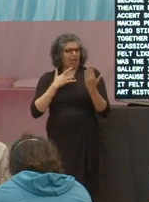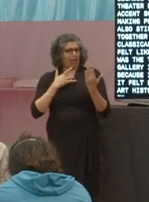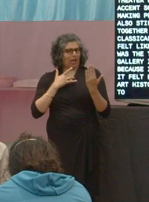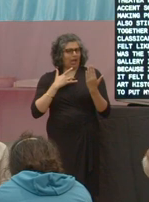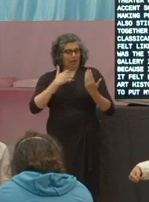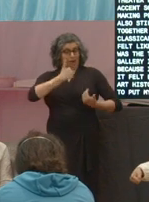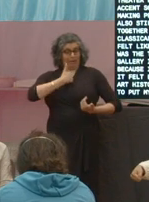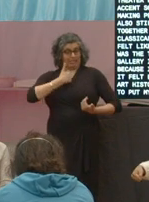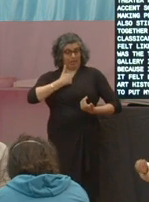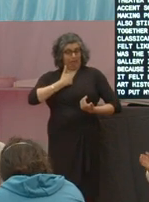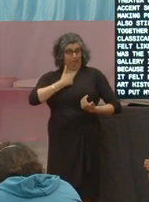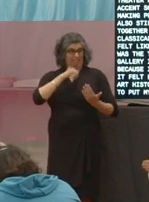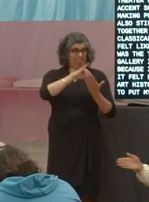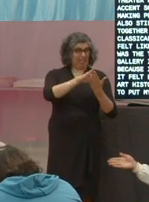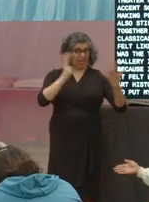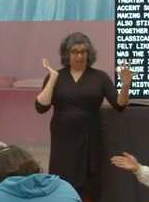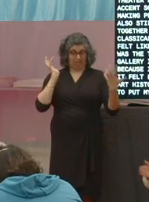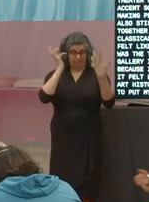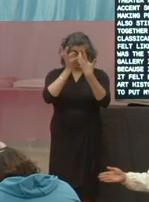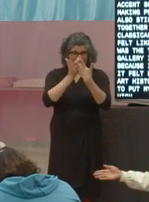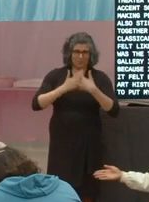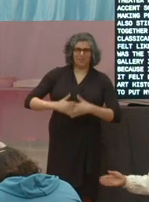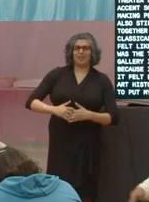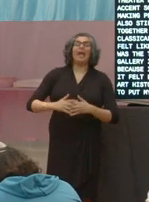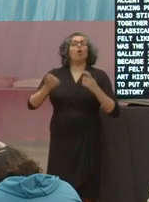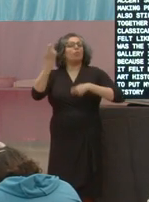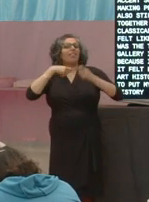myself in, rather than performing arts history. So